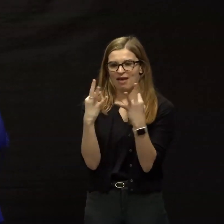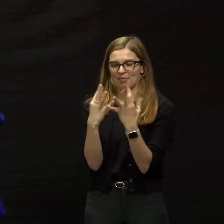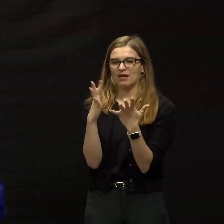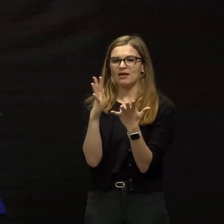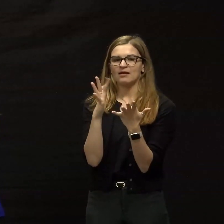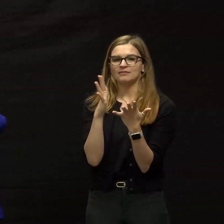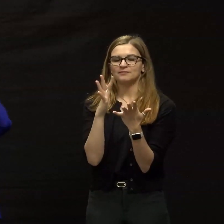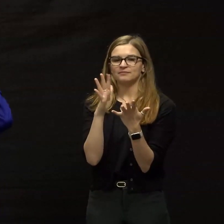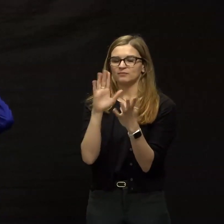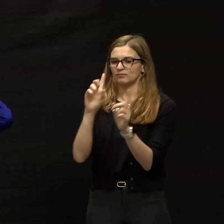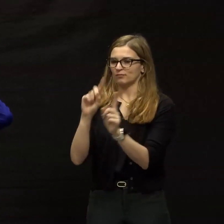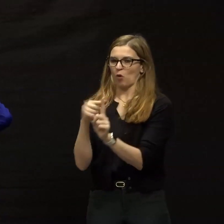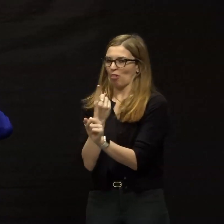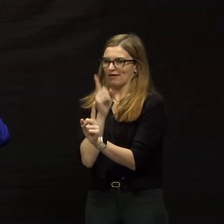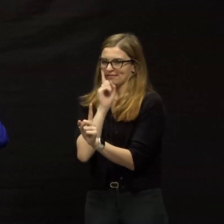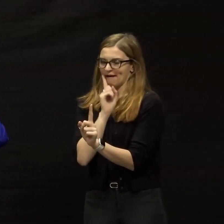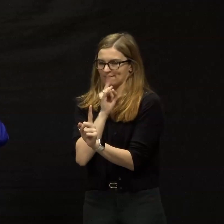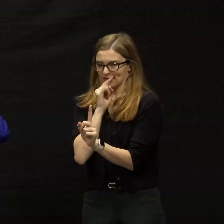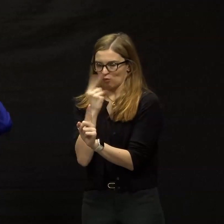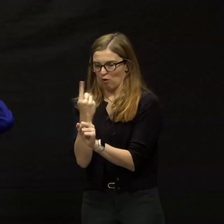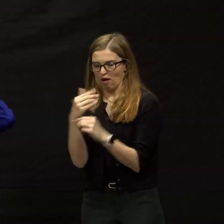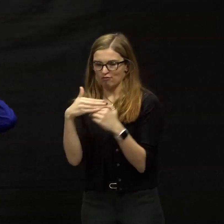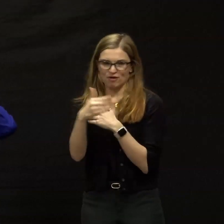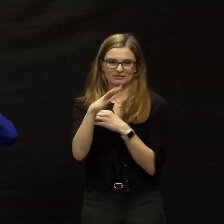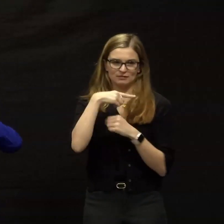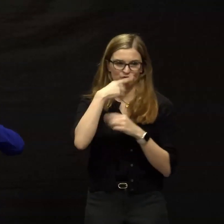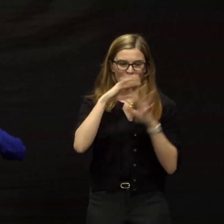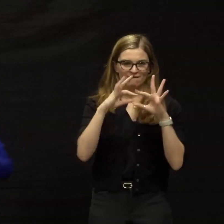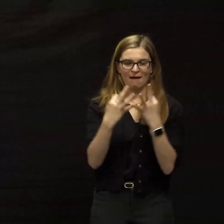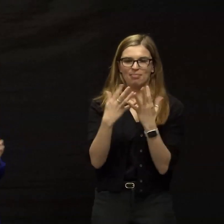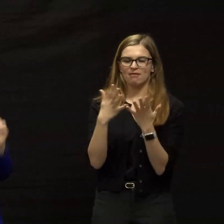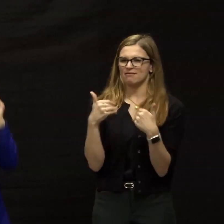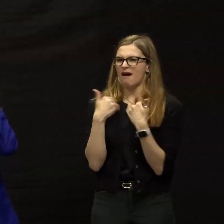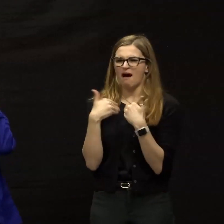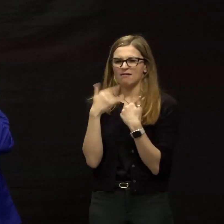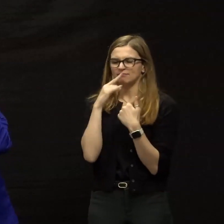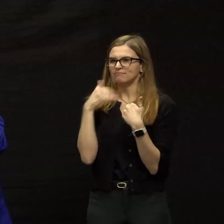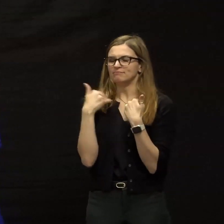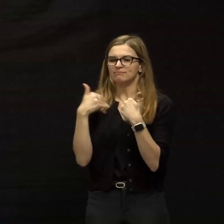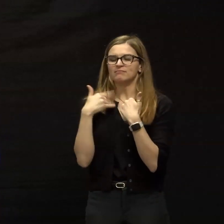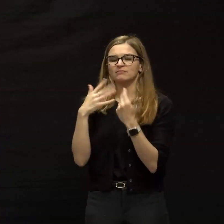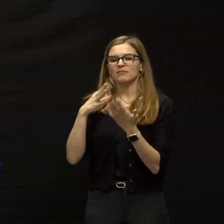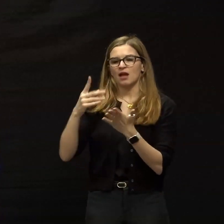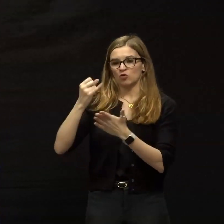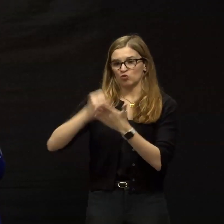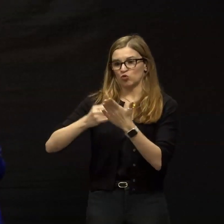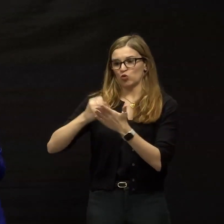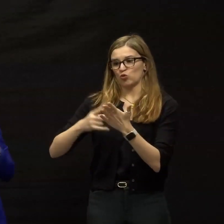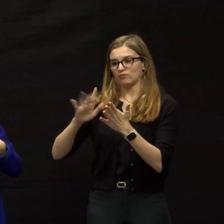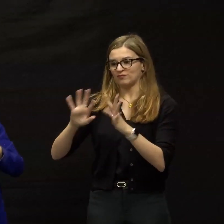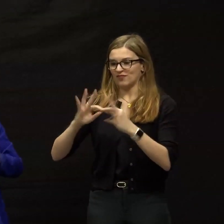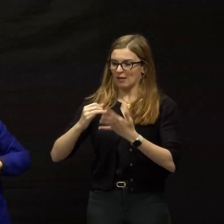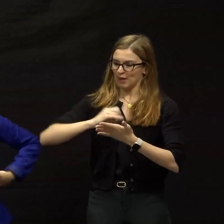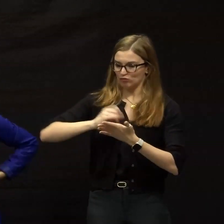So there was a family that only one deaf child, and then the rest were hearing and the rest of the family, young child,